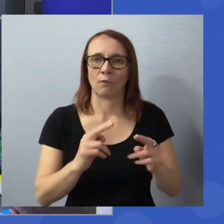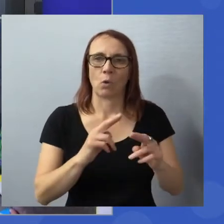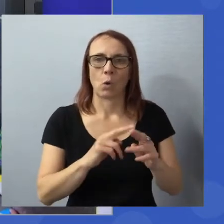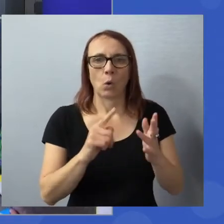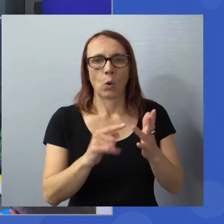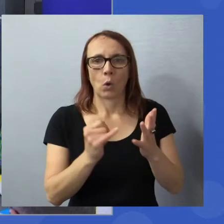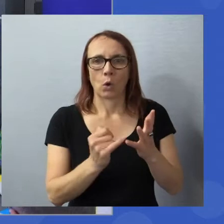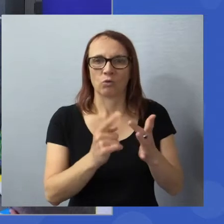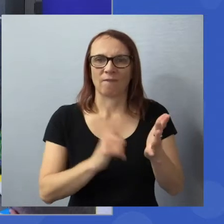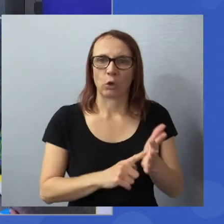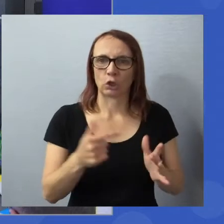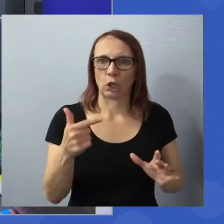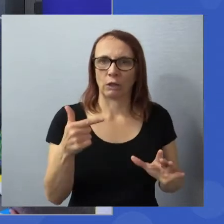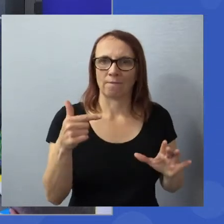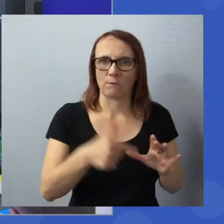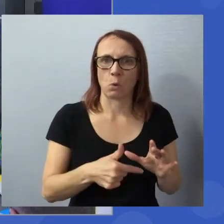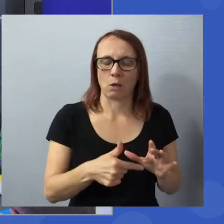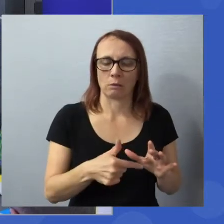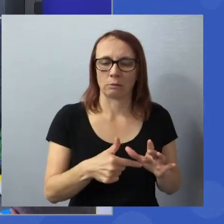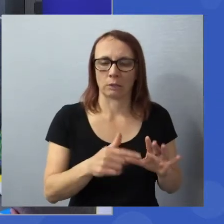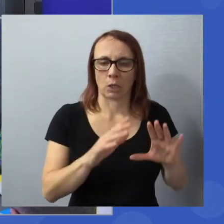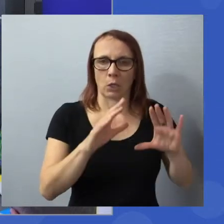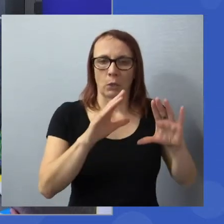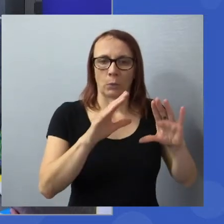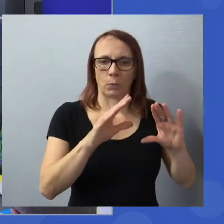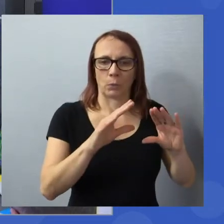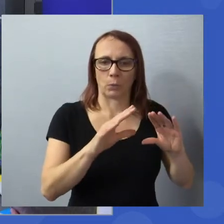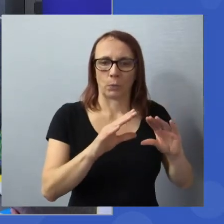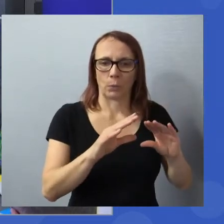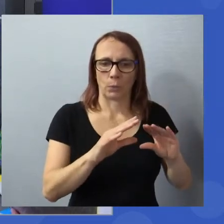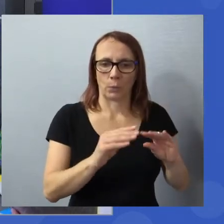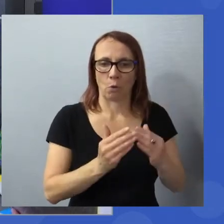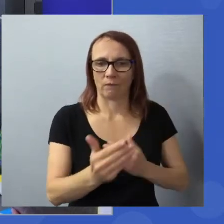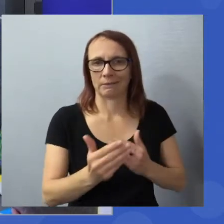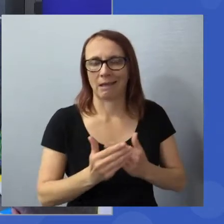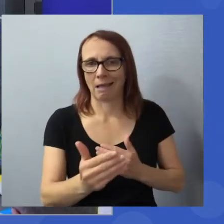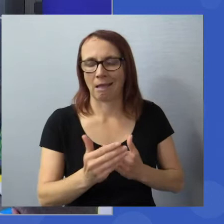energy which could impact on jobs especially high quality P well-paid jobs